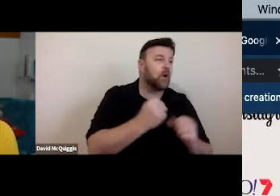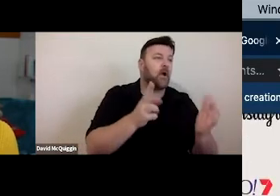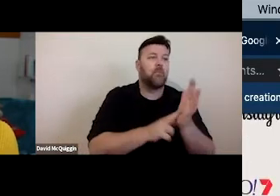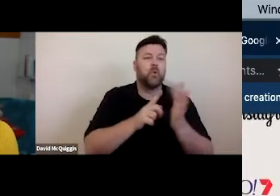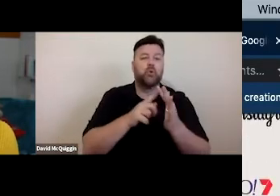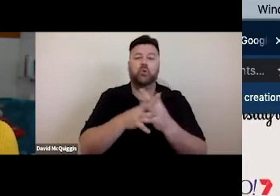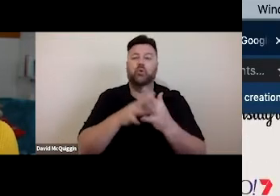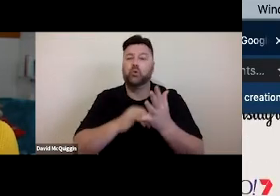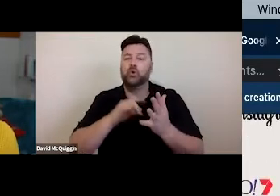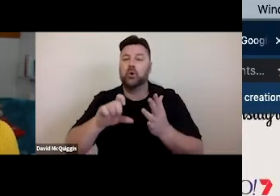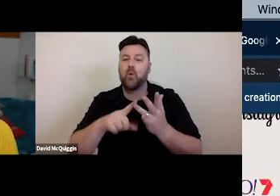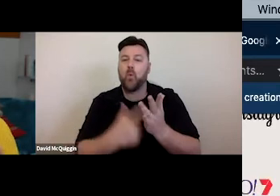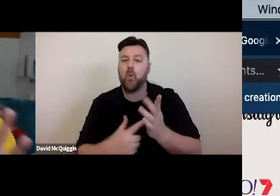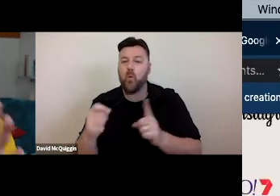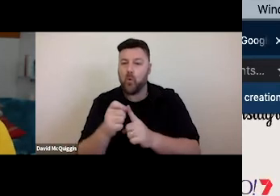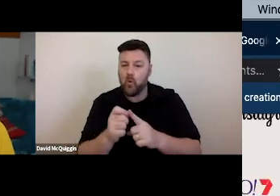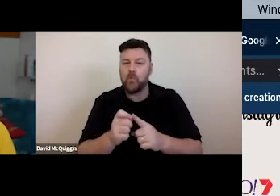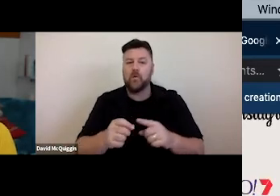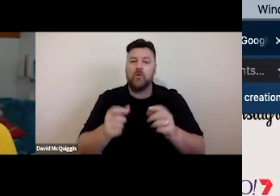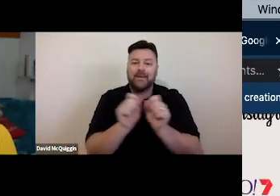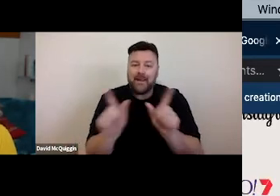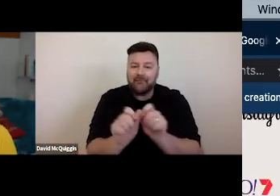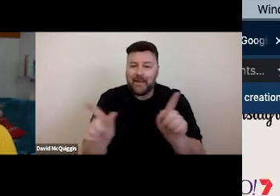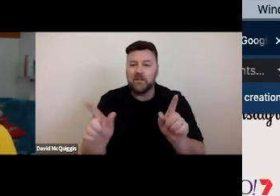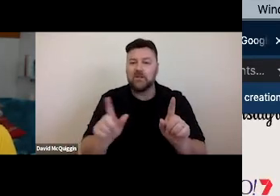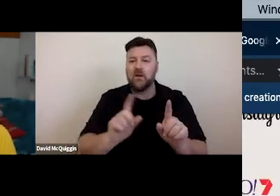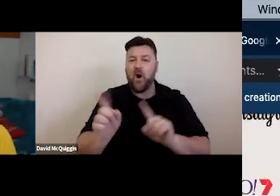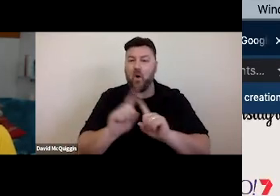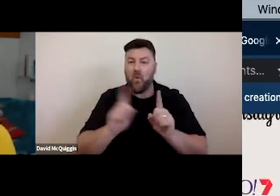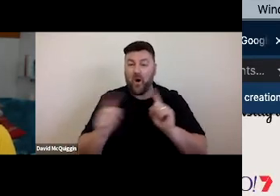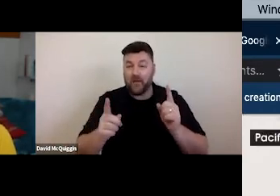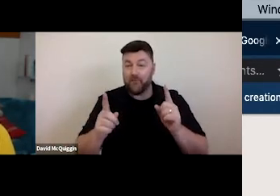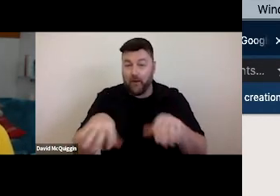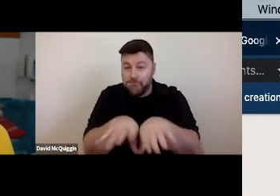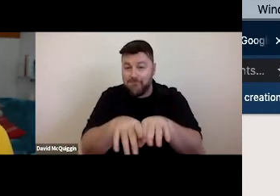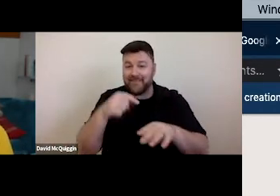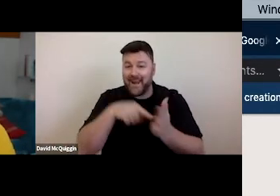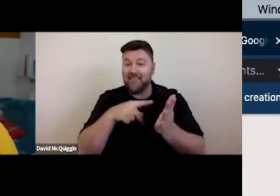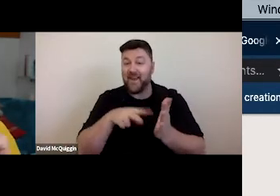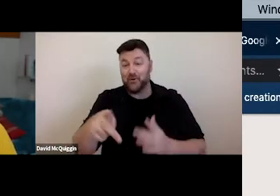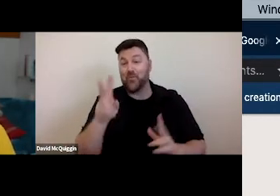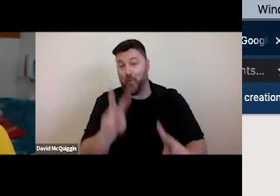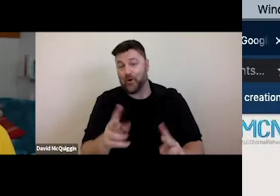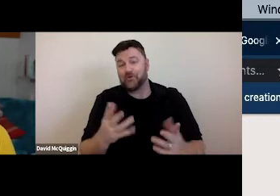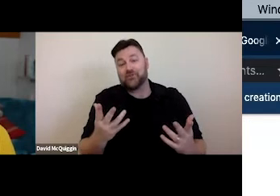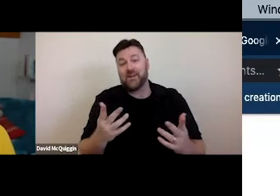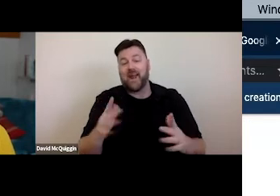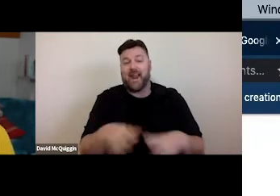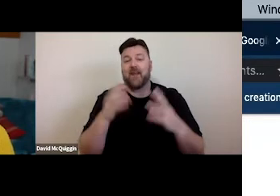Netflix - so, whatever crappy shows you're watching on Netflix - is all coming through